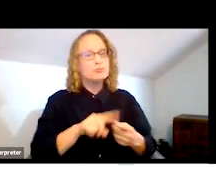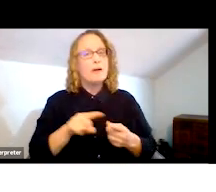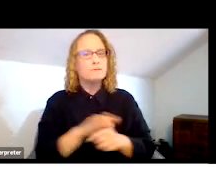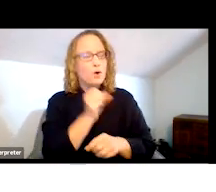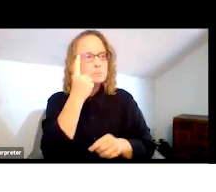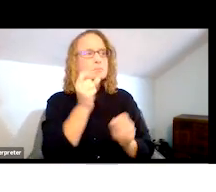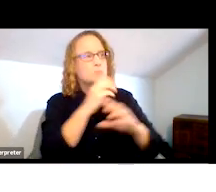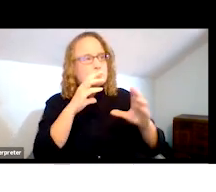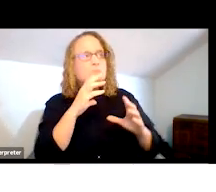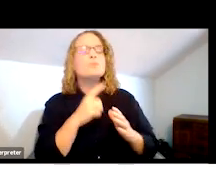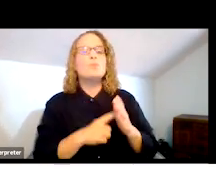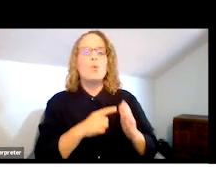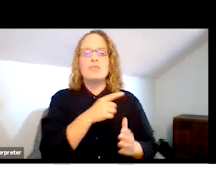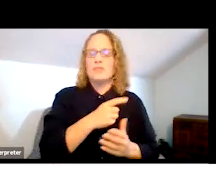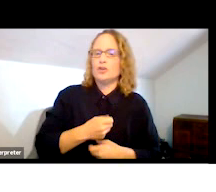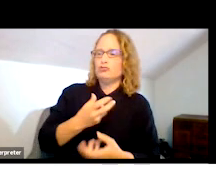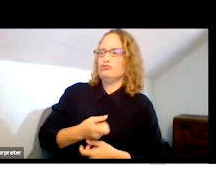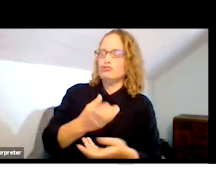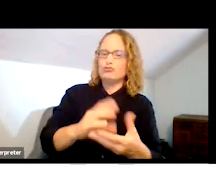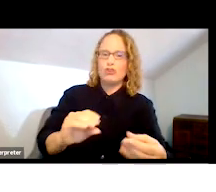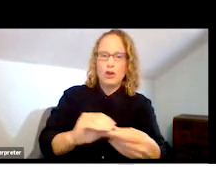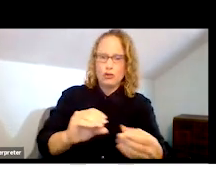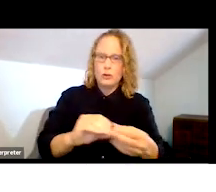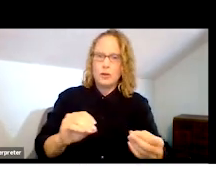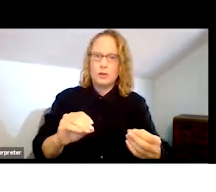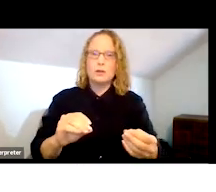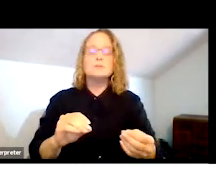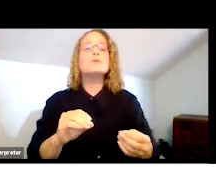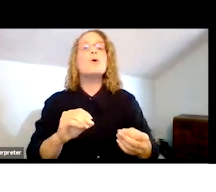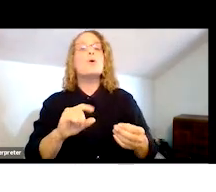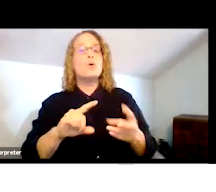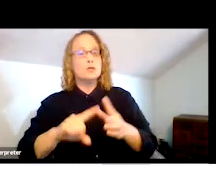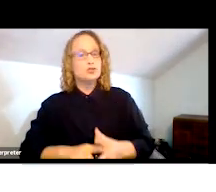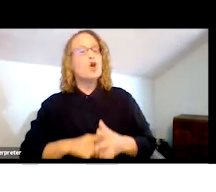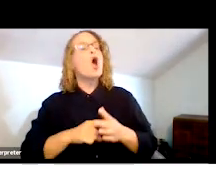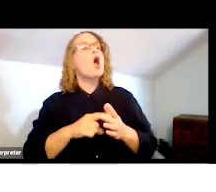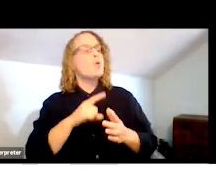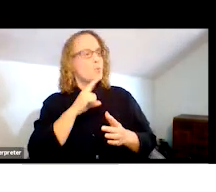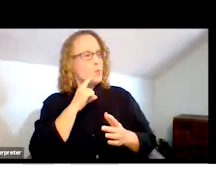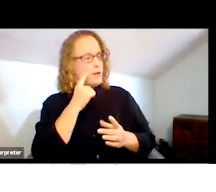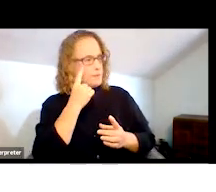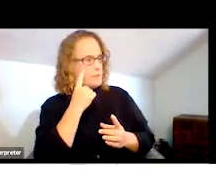and you say, "Okay, so you wanted me to do this?" And the person will say, "No, no, no, that's not what I said," or "That's not what I was asking."